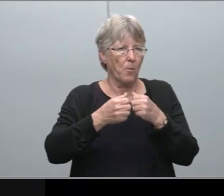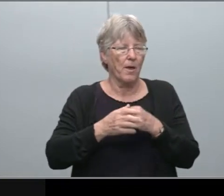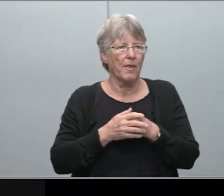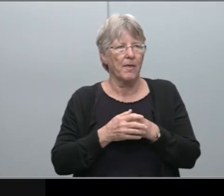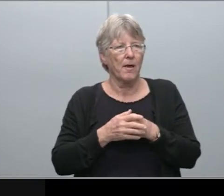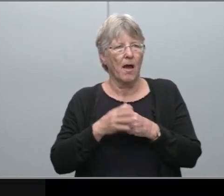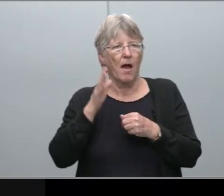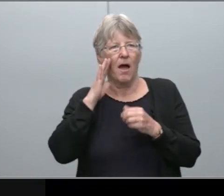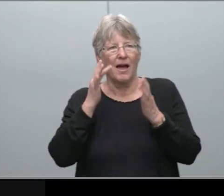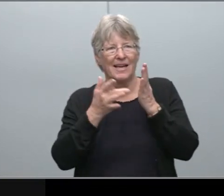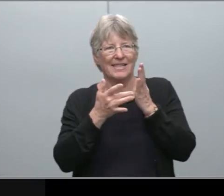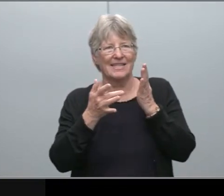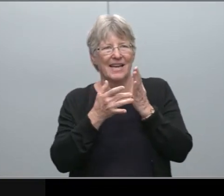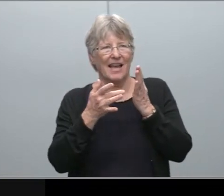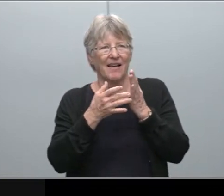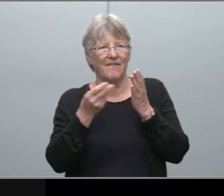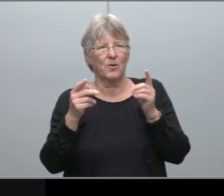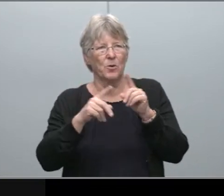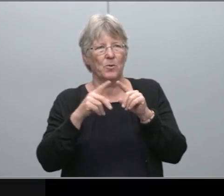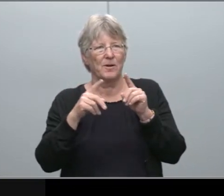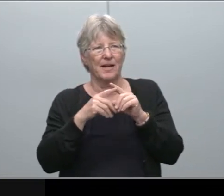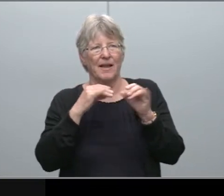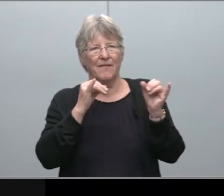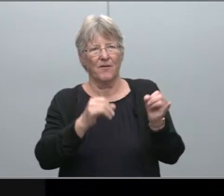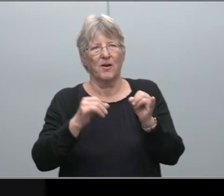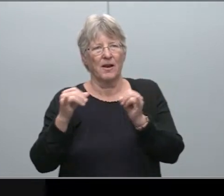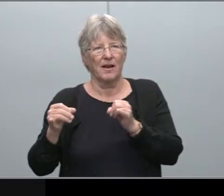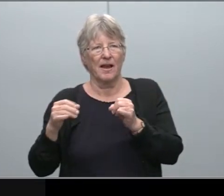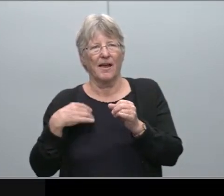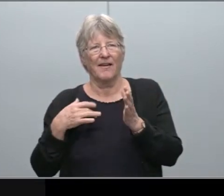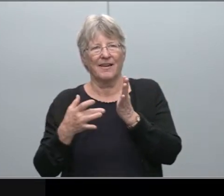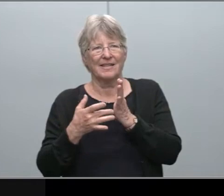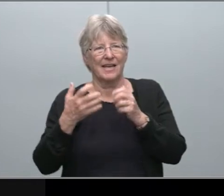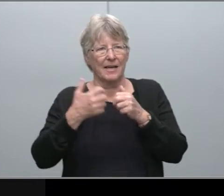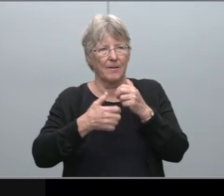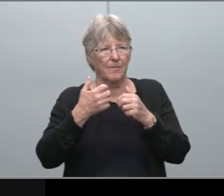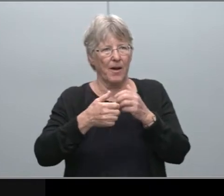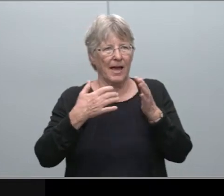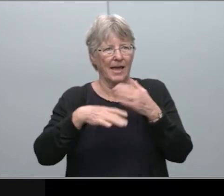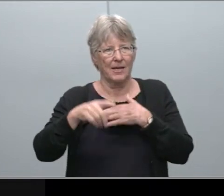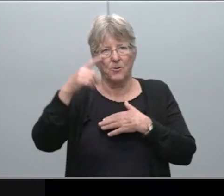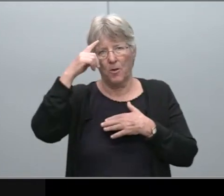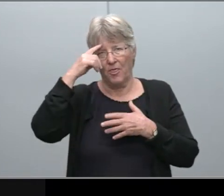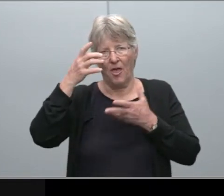And I think the Female Leadership Academy, I'm a big fan of that student who interviewed Dr. Baker.